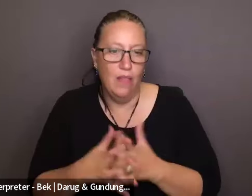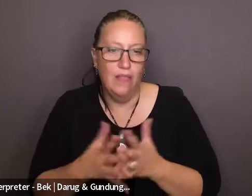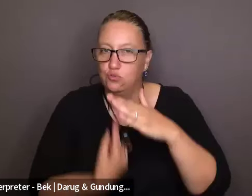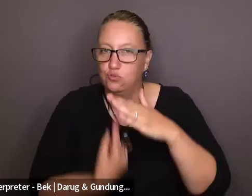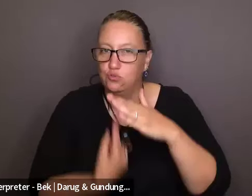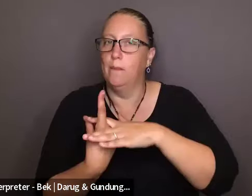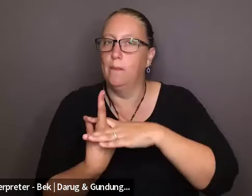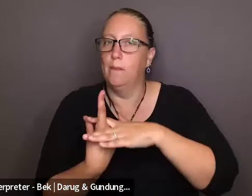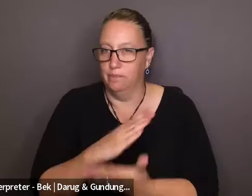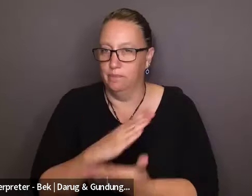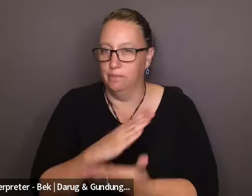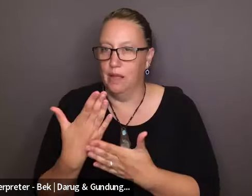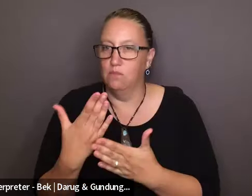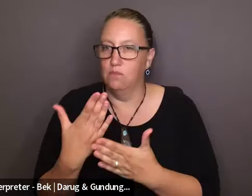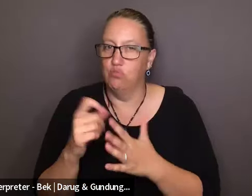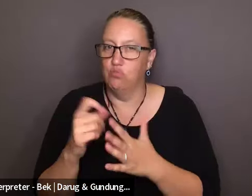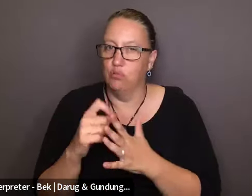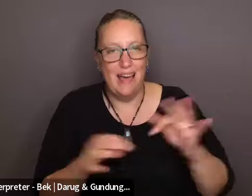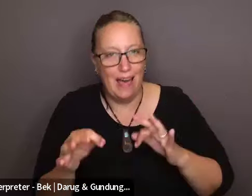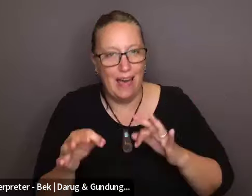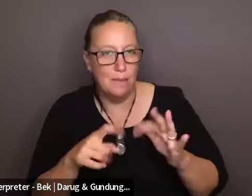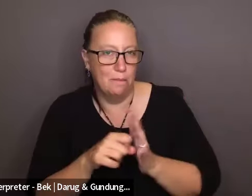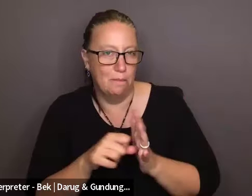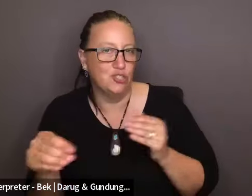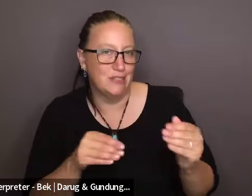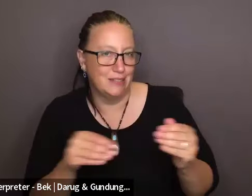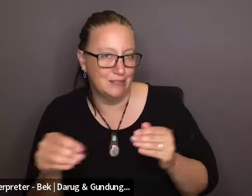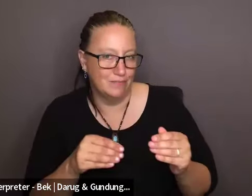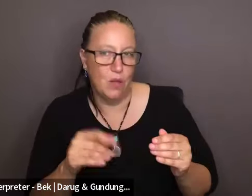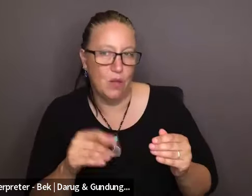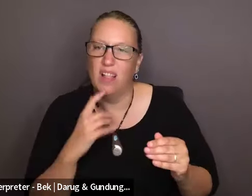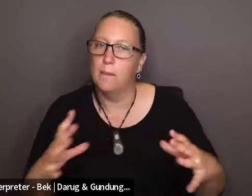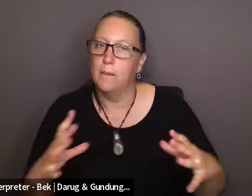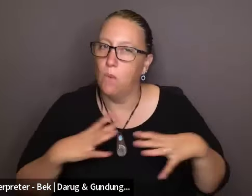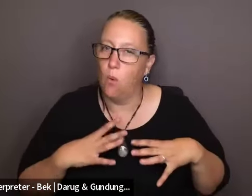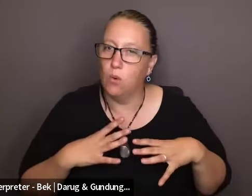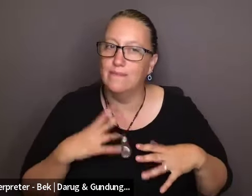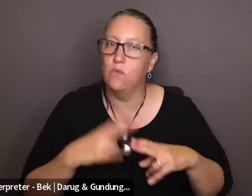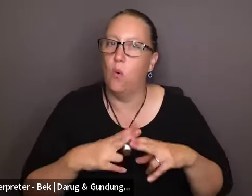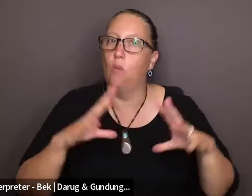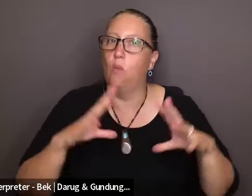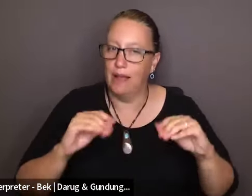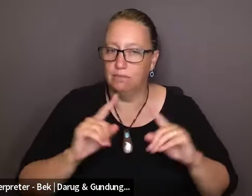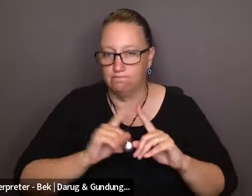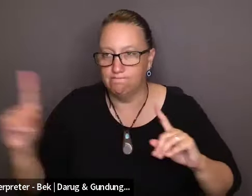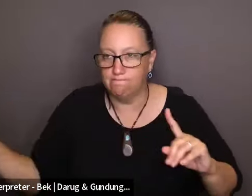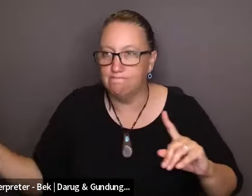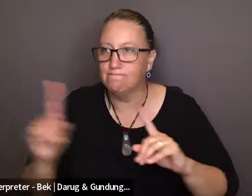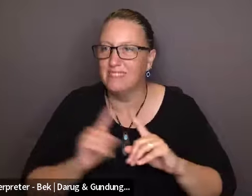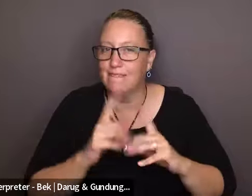of the session where we'll look at how these principles show up in practical project planning and budgetting.